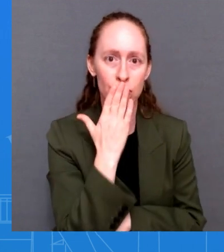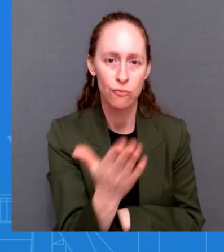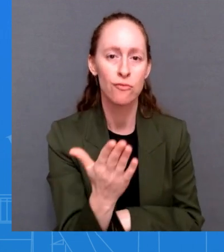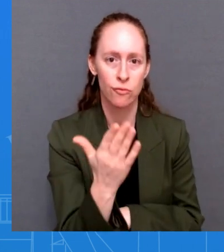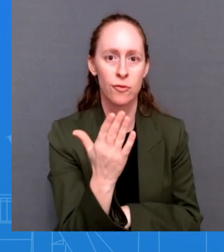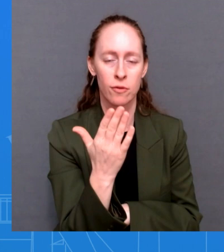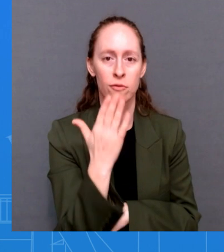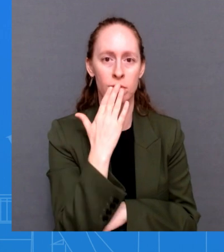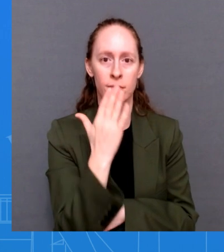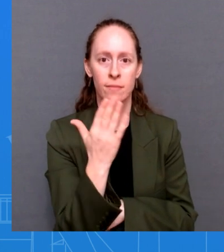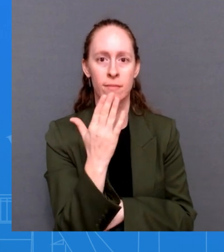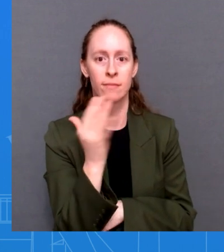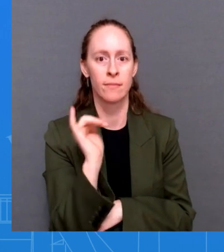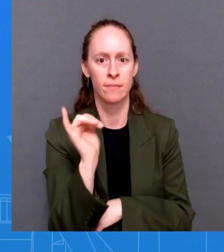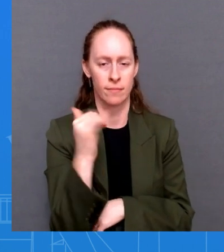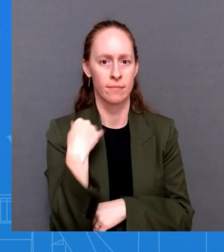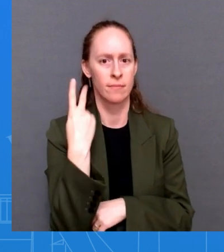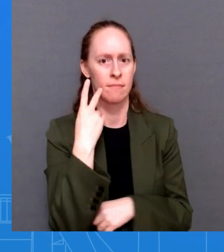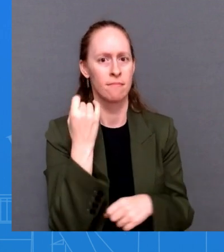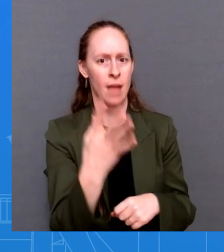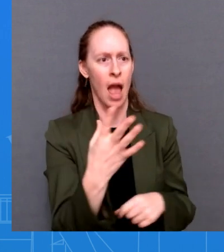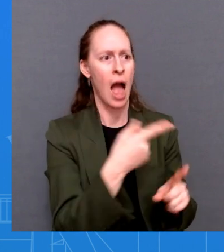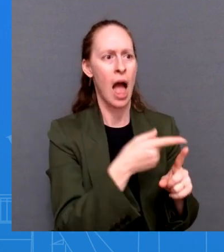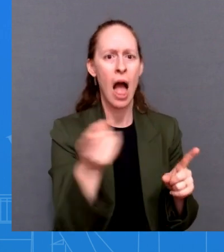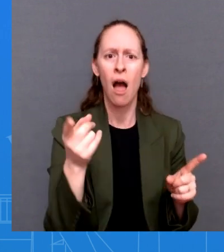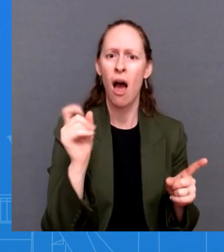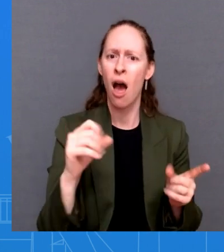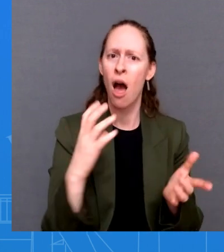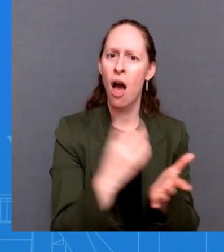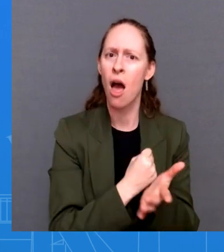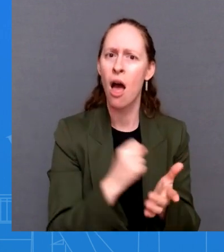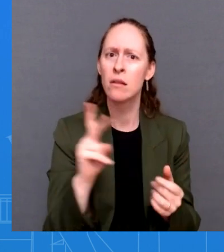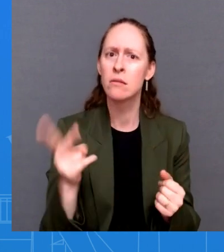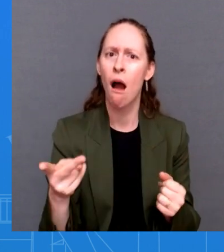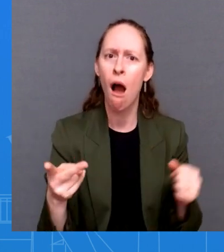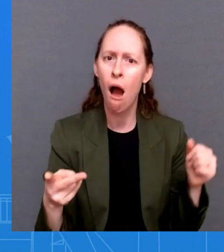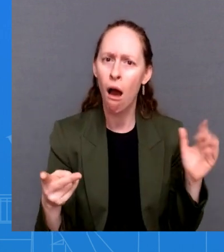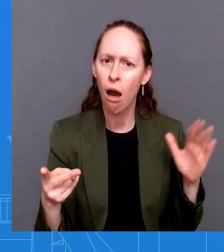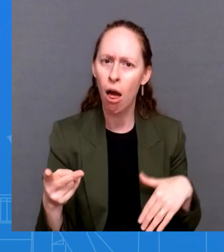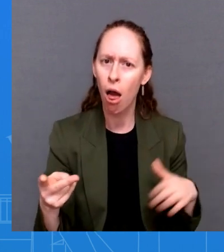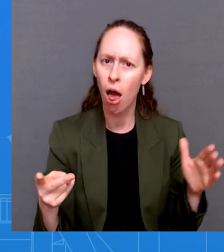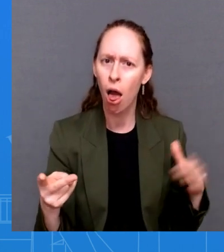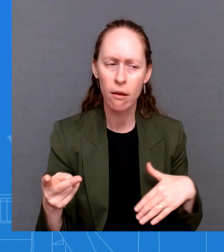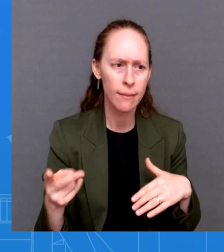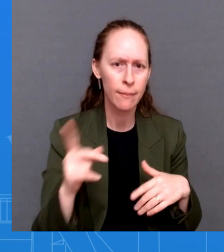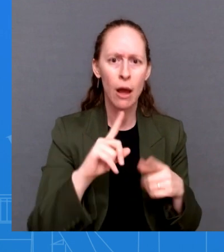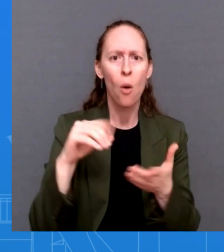are recorded as second doses. I'd like to take this moment to emphasize that this is a two dose vaccine